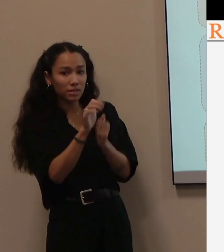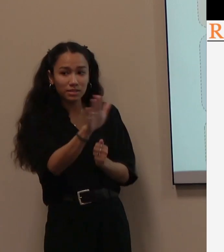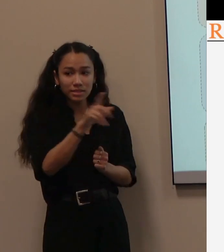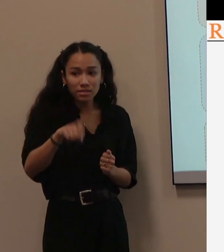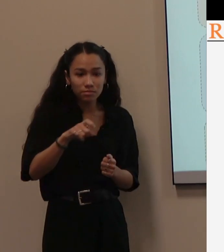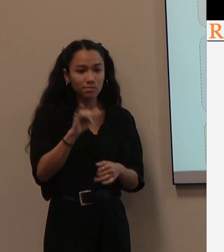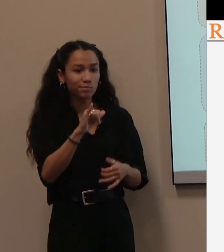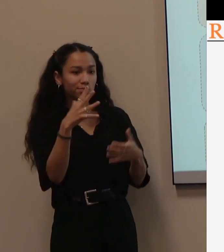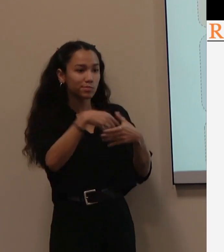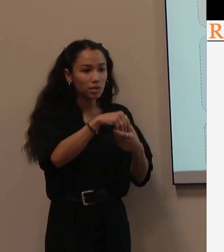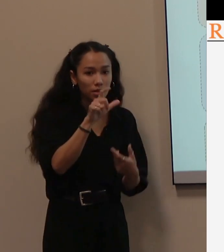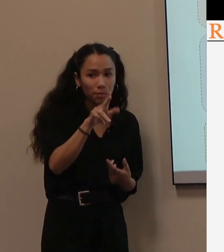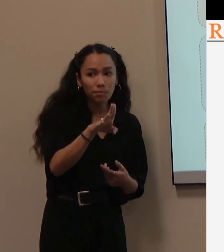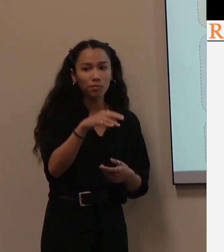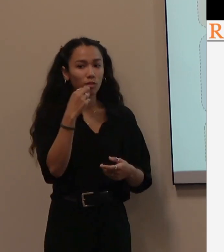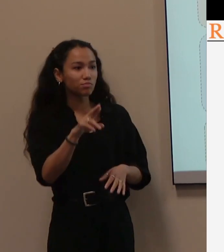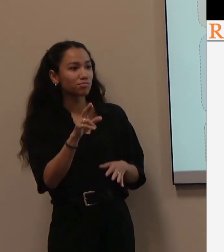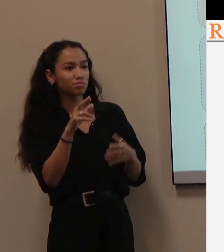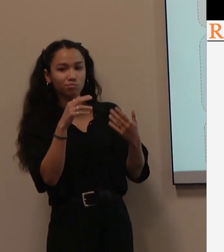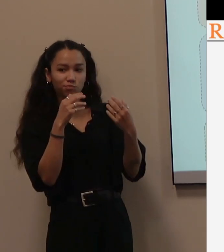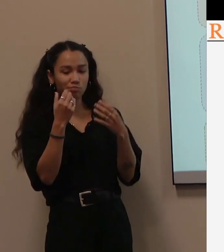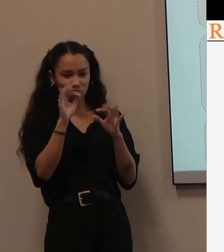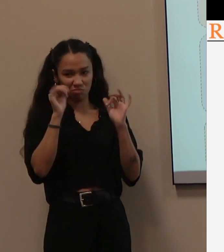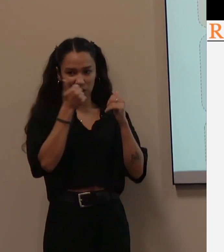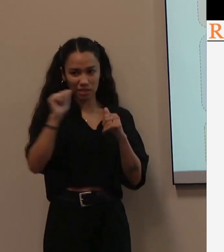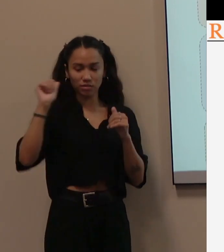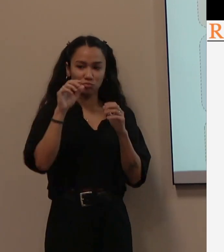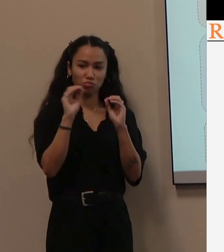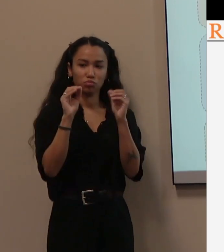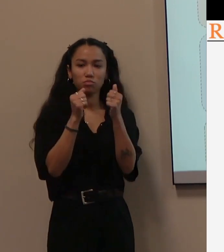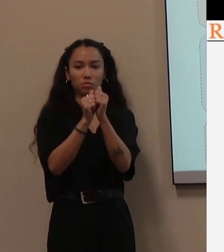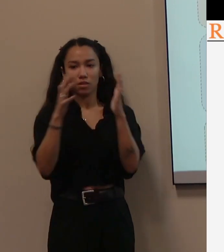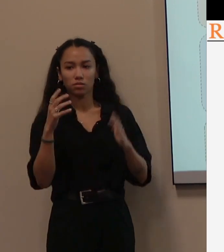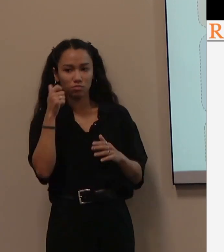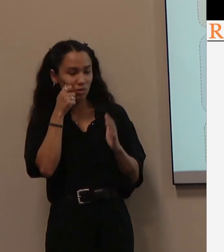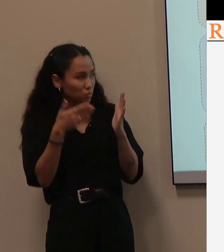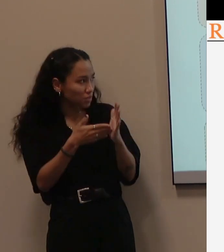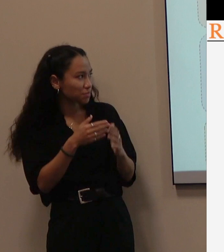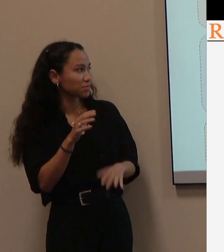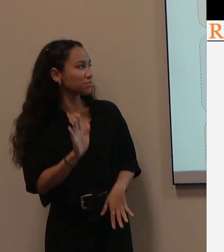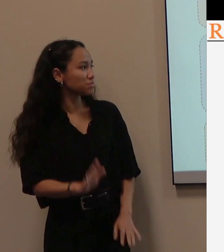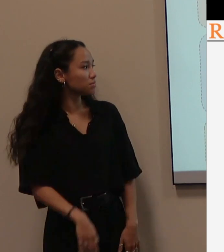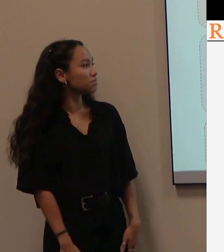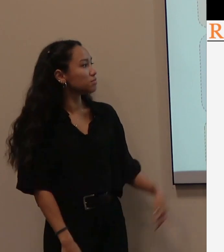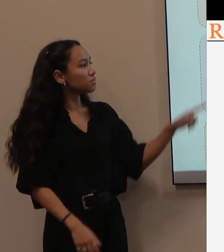accommodations met and their needs met, or did they experience any